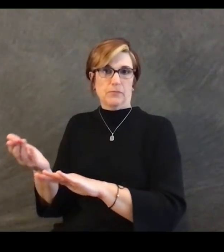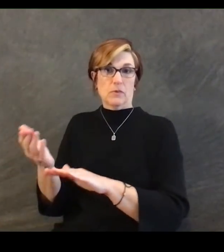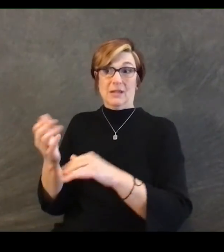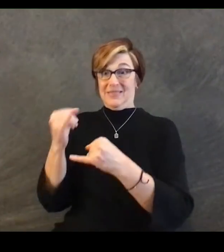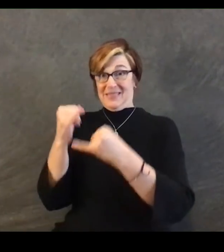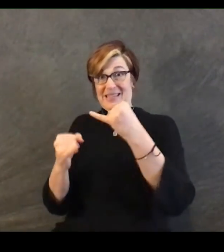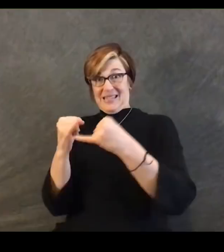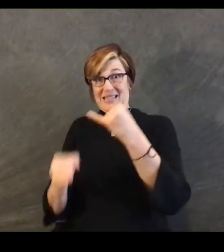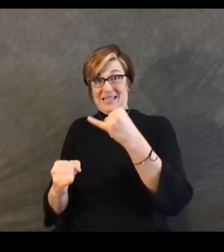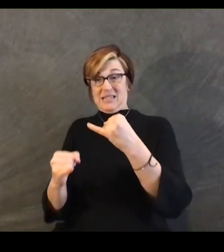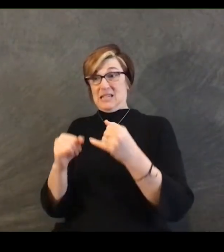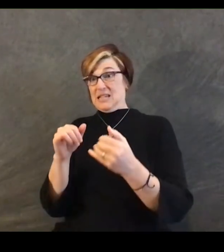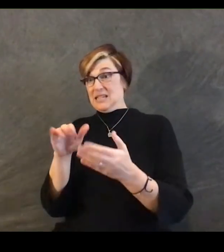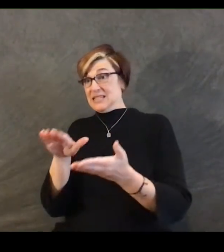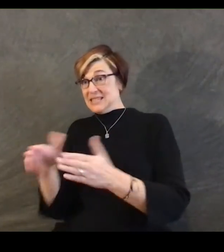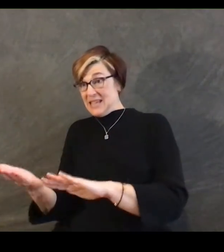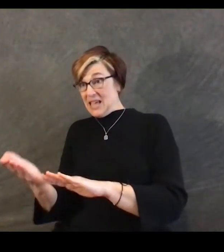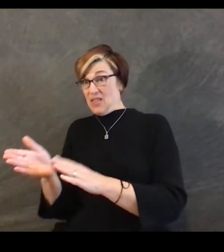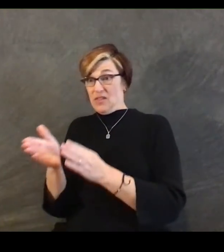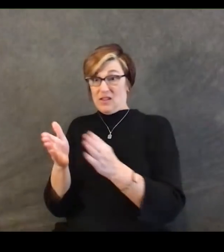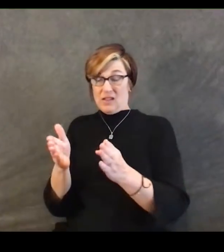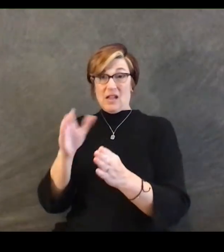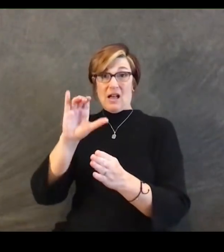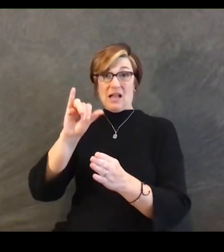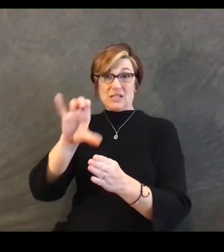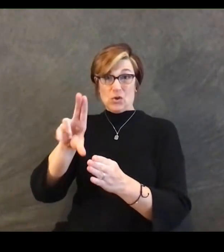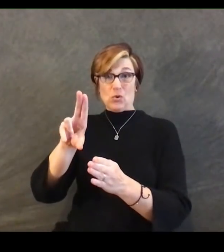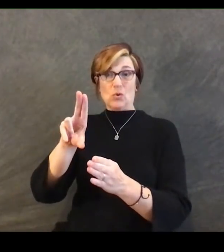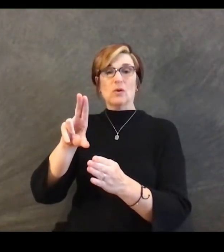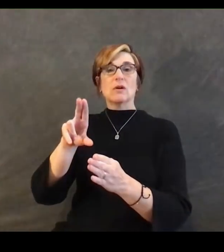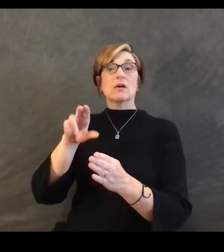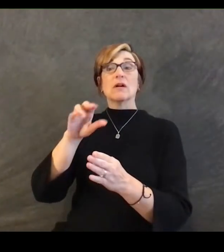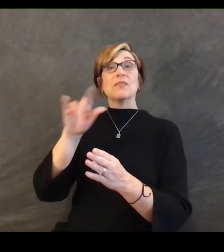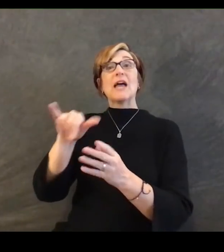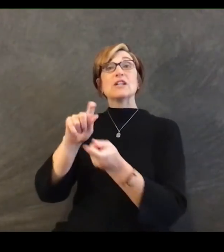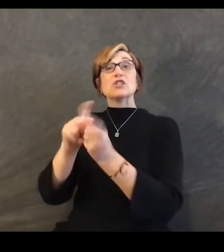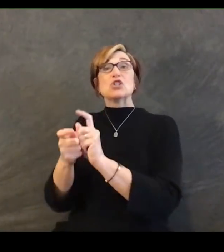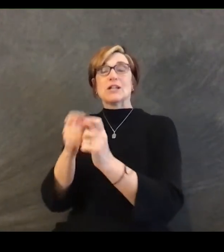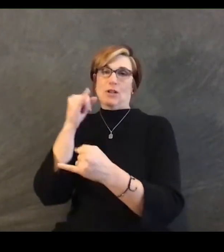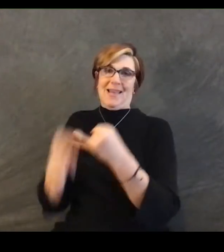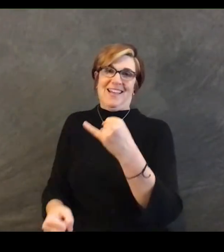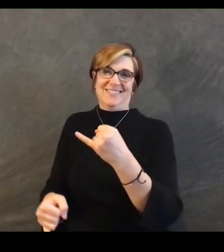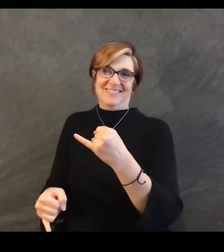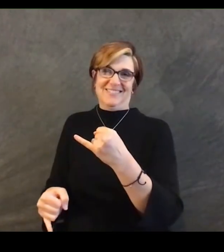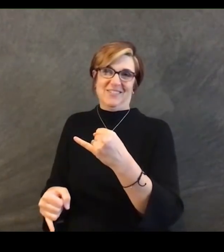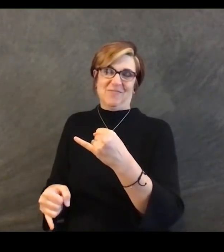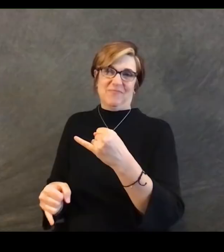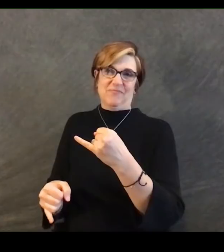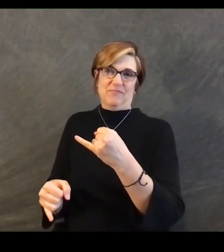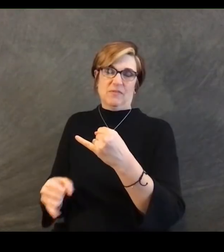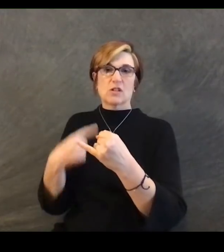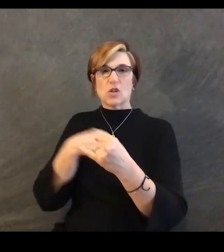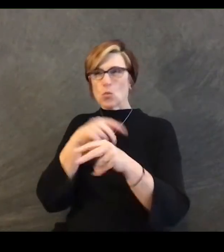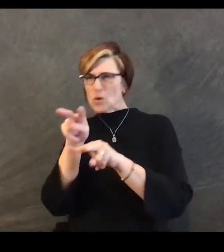lagged behind that early indication that there are less new cases per day the way